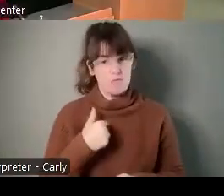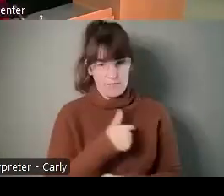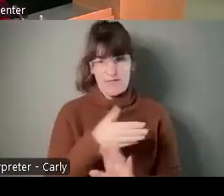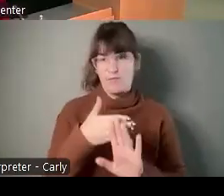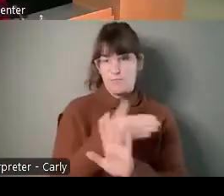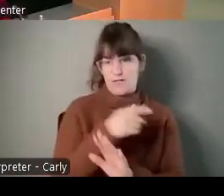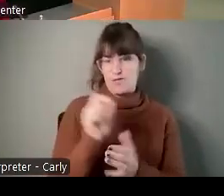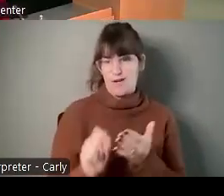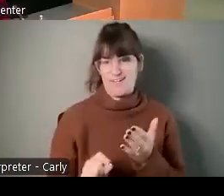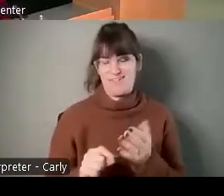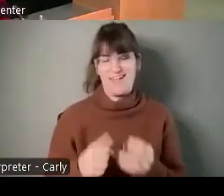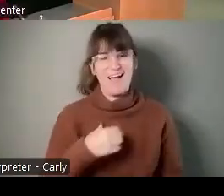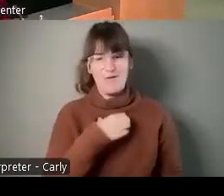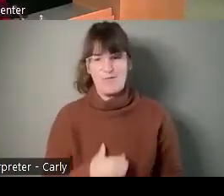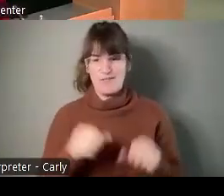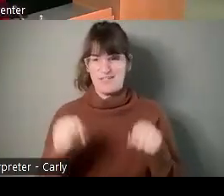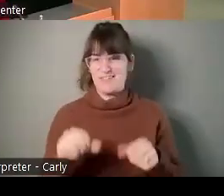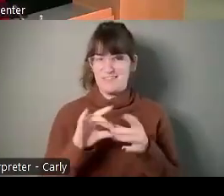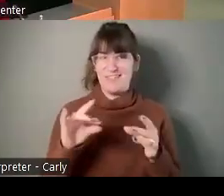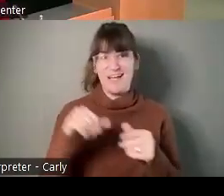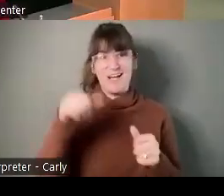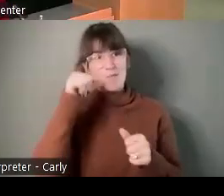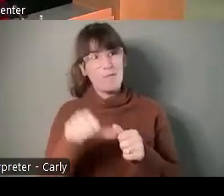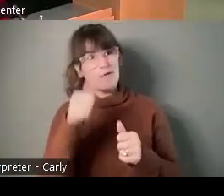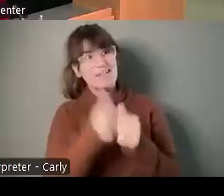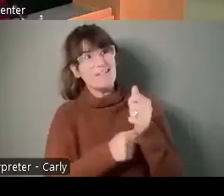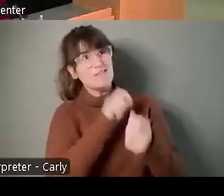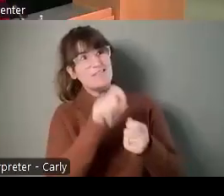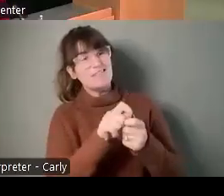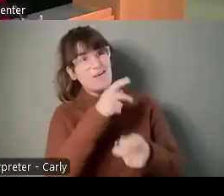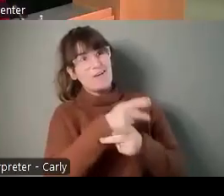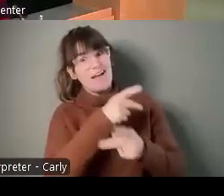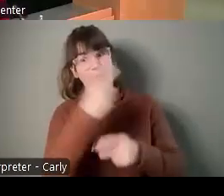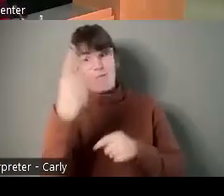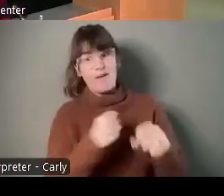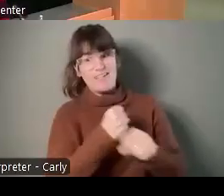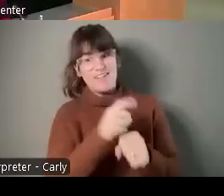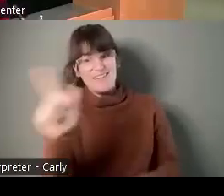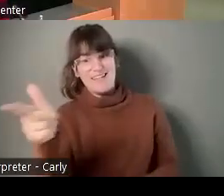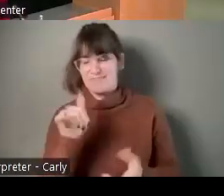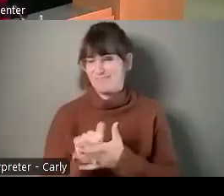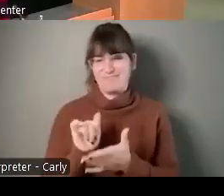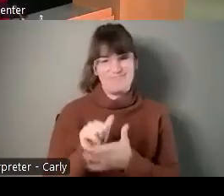I would love to say I remember every detail of care at a year later, I just simply don't. Um,